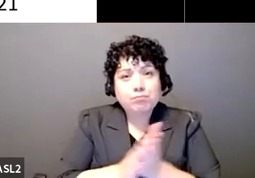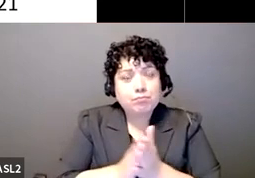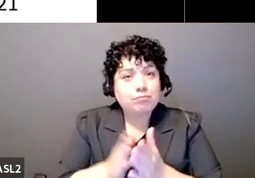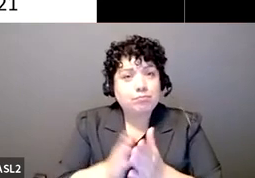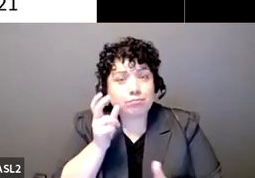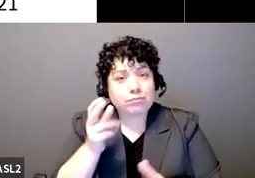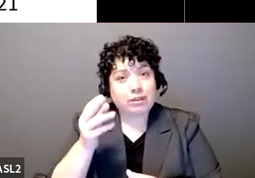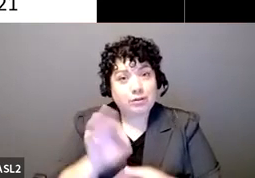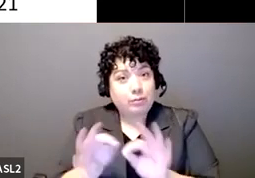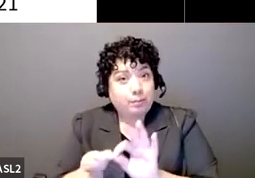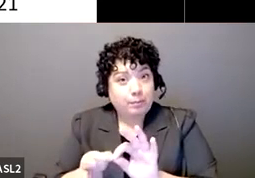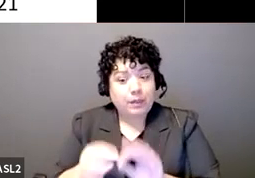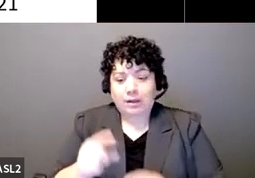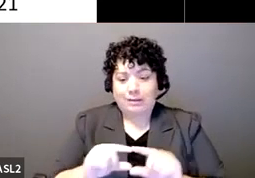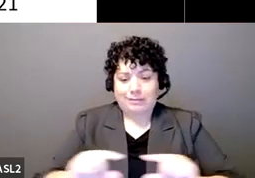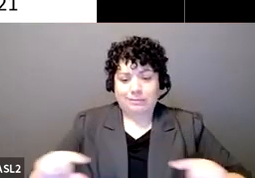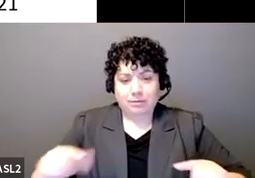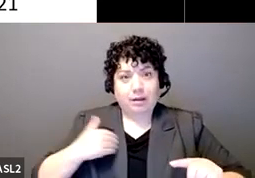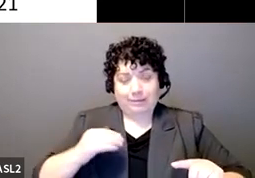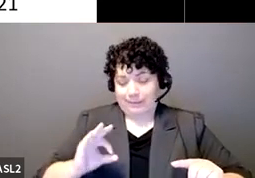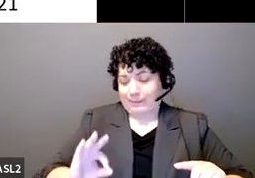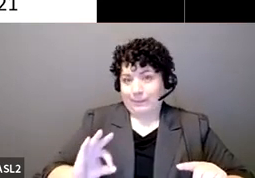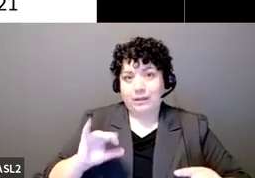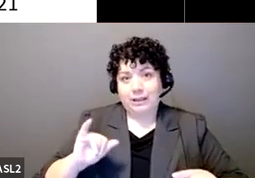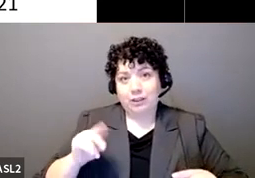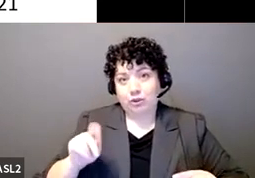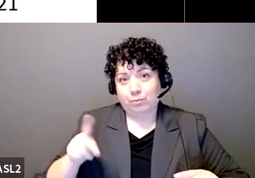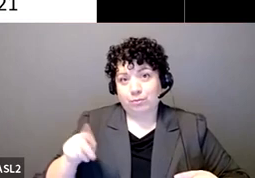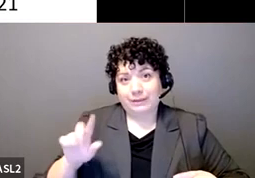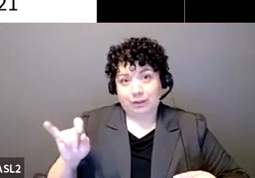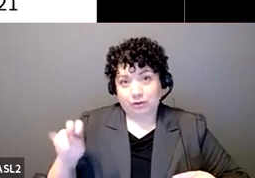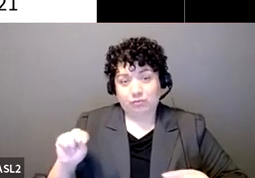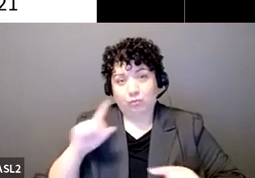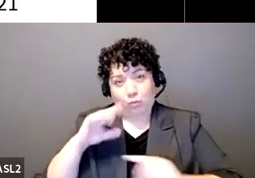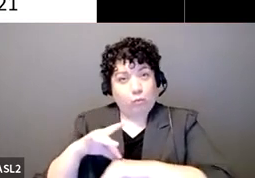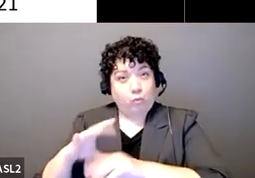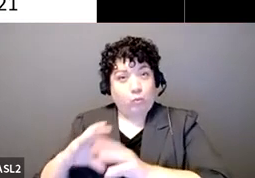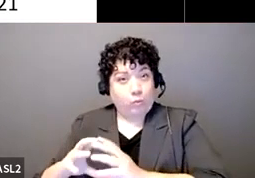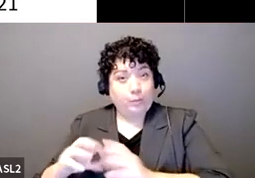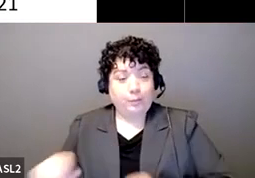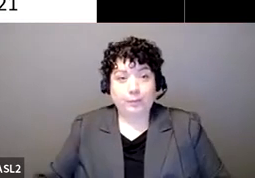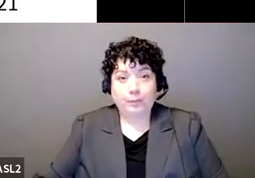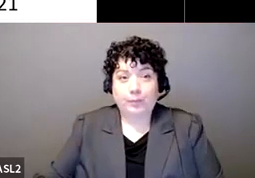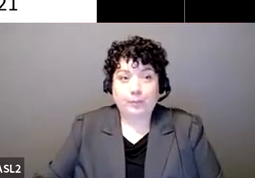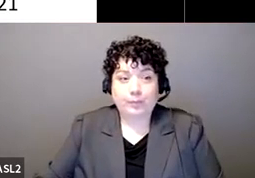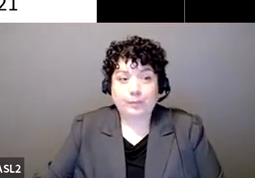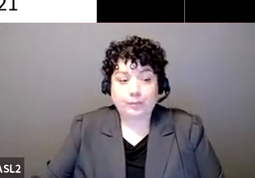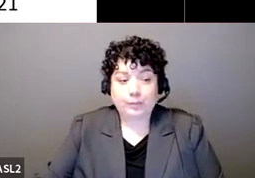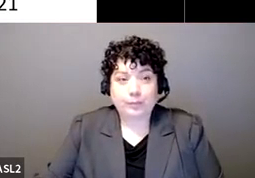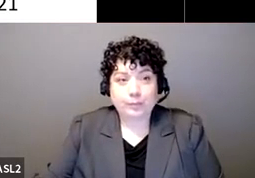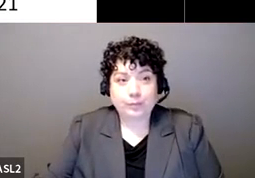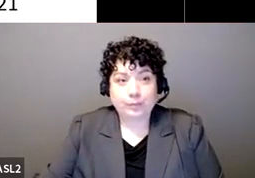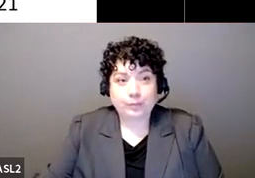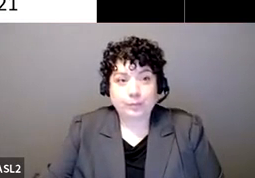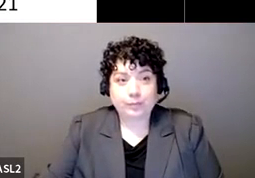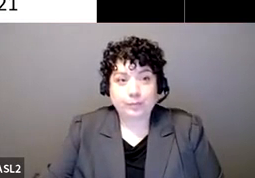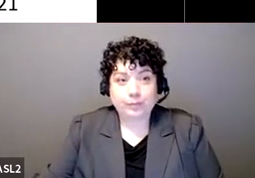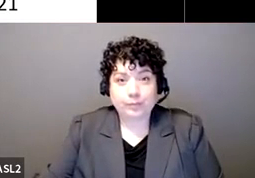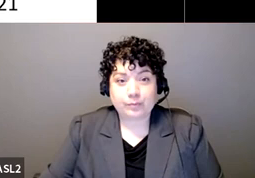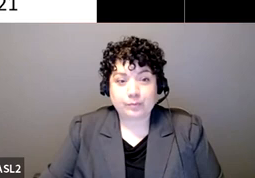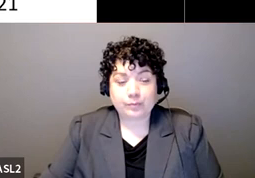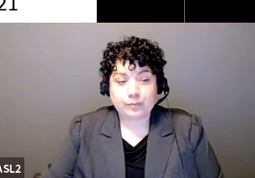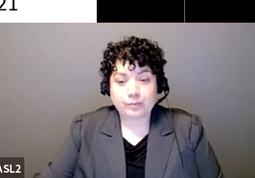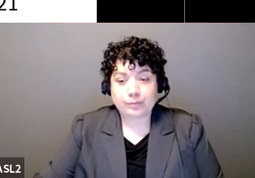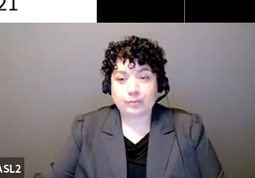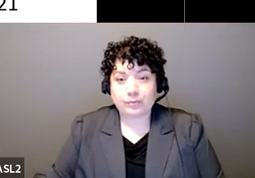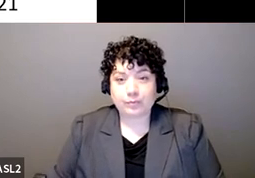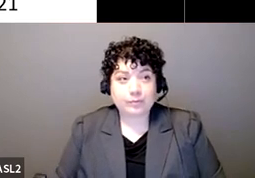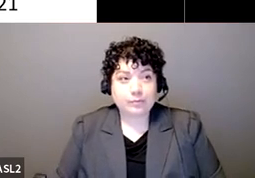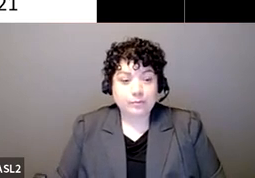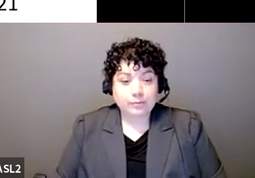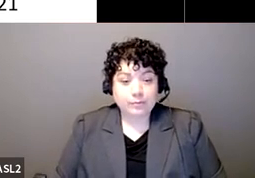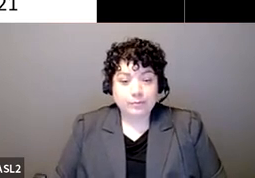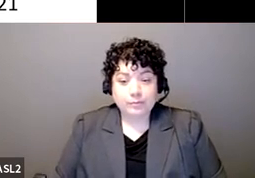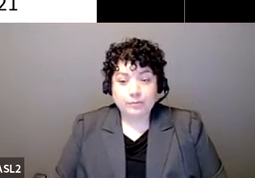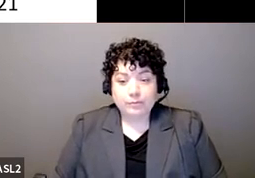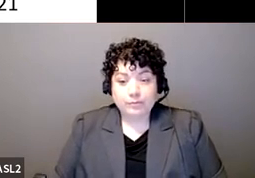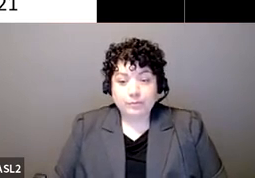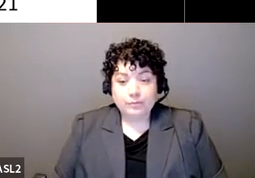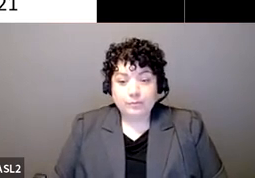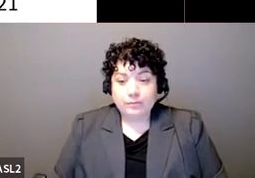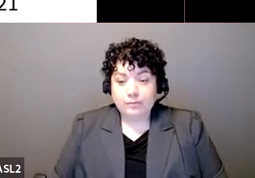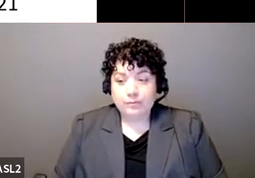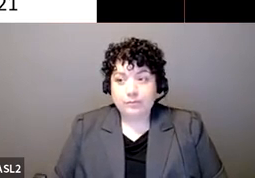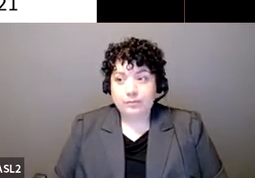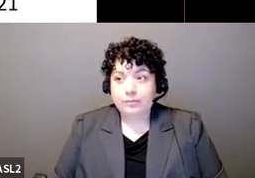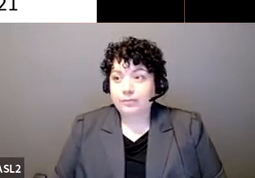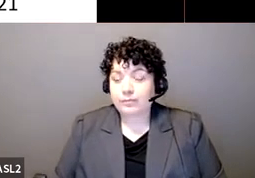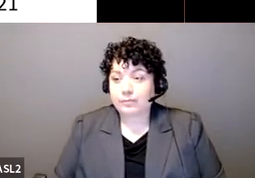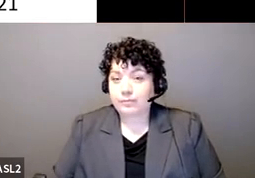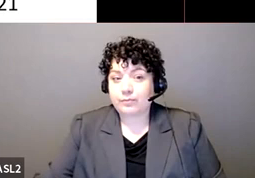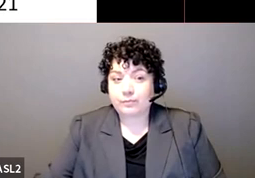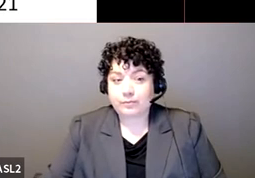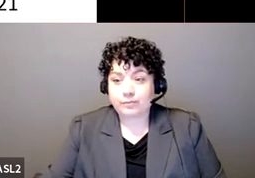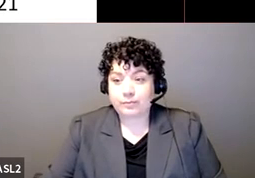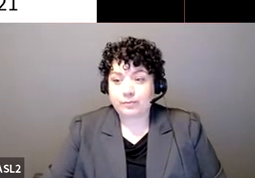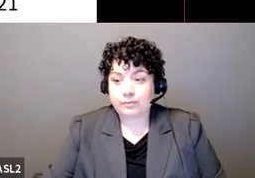push the interpretation button on the bottom of your Zoom screen